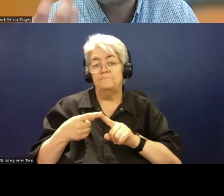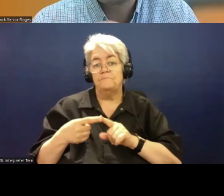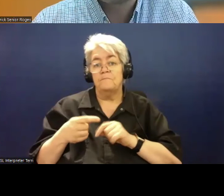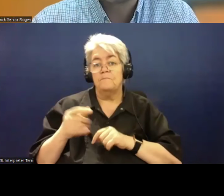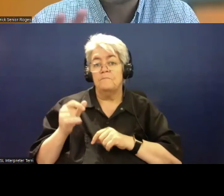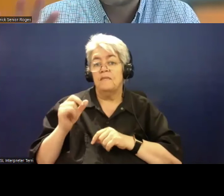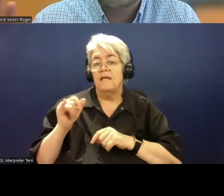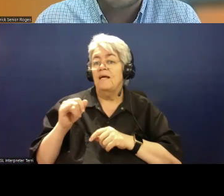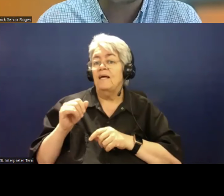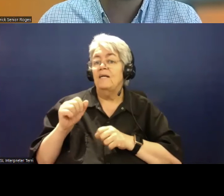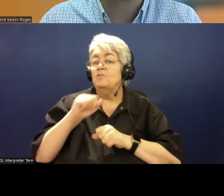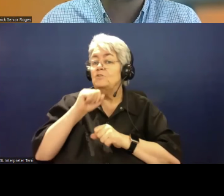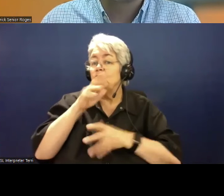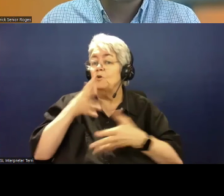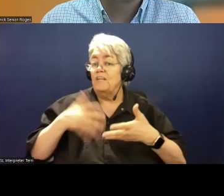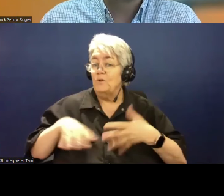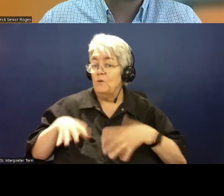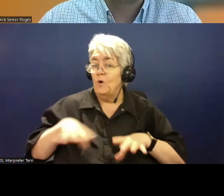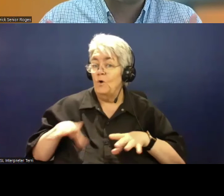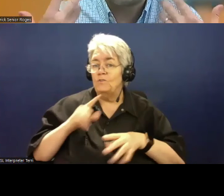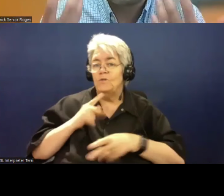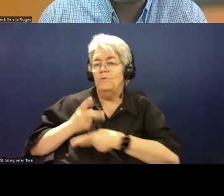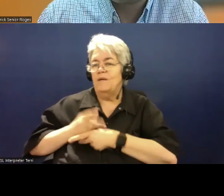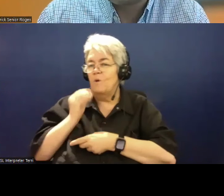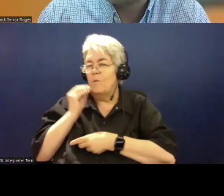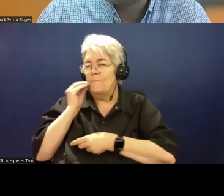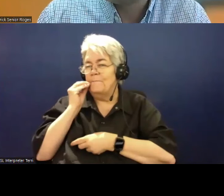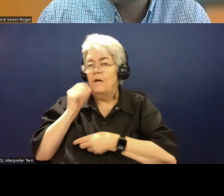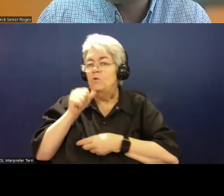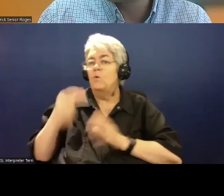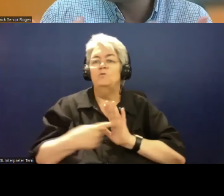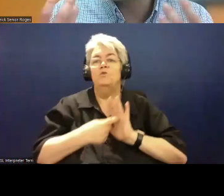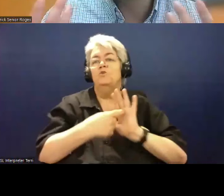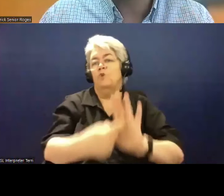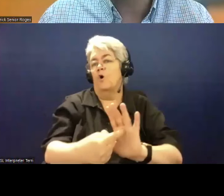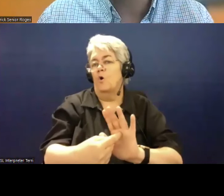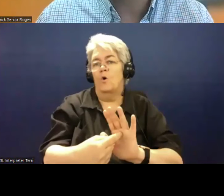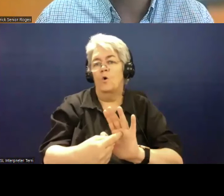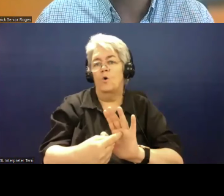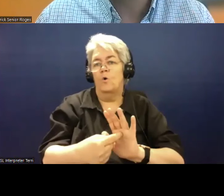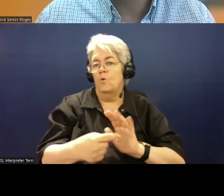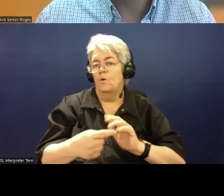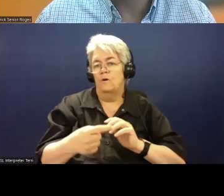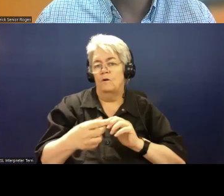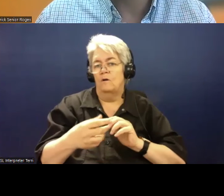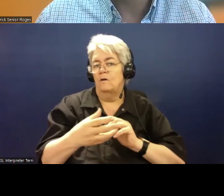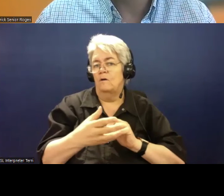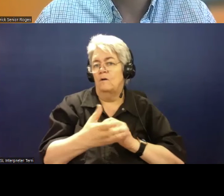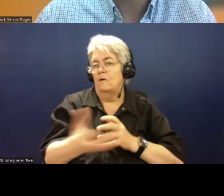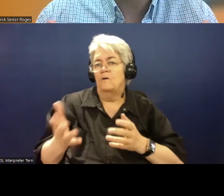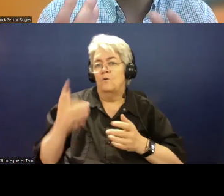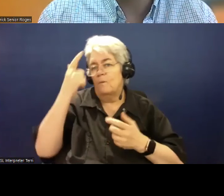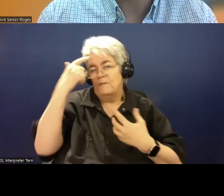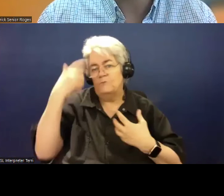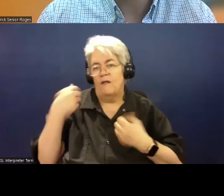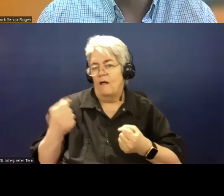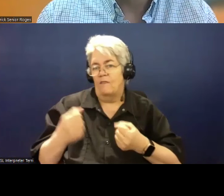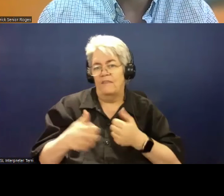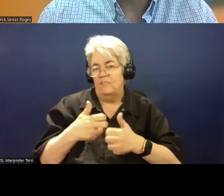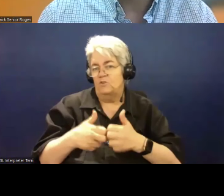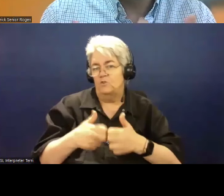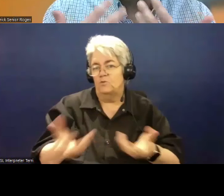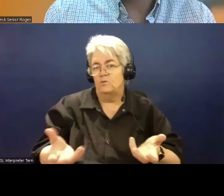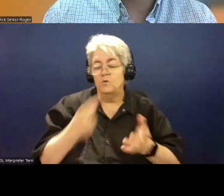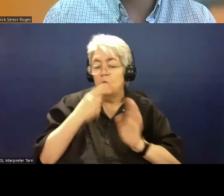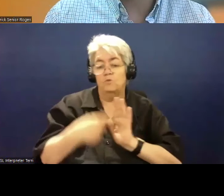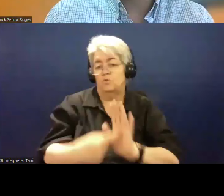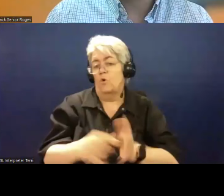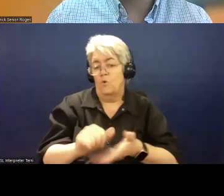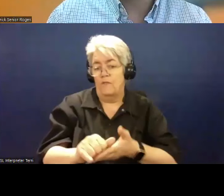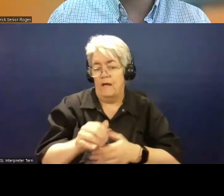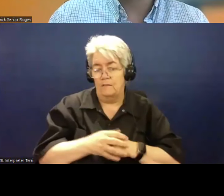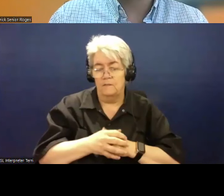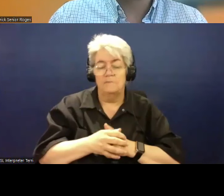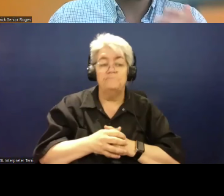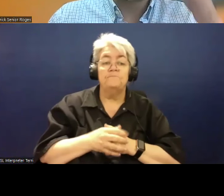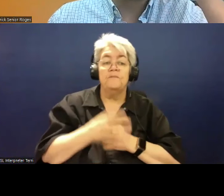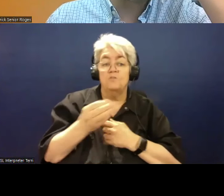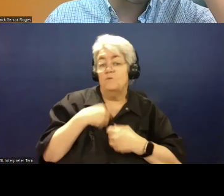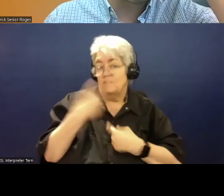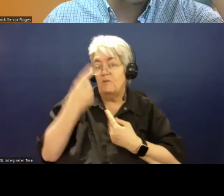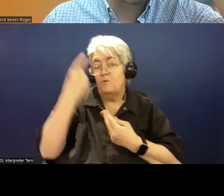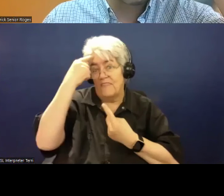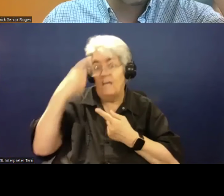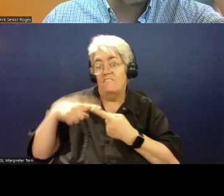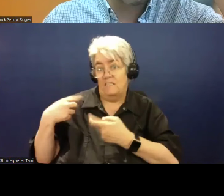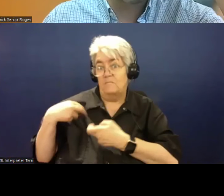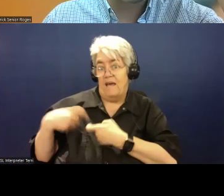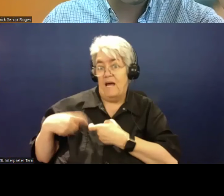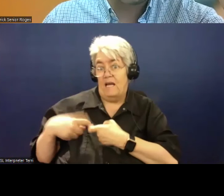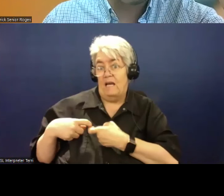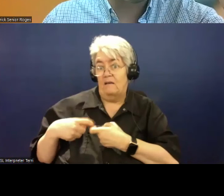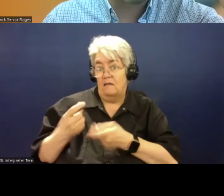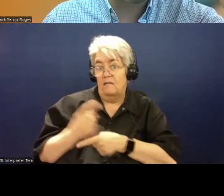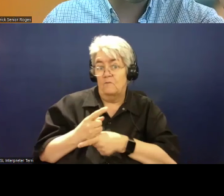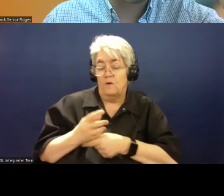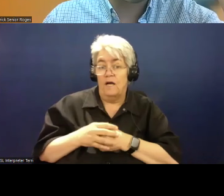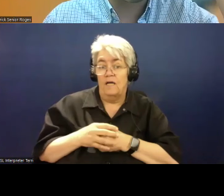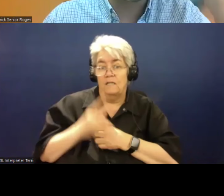MEANS WE DON'T AIR OUR ISSUES OUT TO OTHER PEOPLE. THAT IS SOMETHING THAT MIGHT BE A HEALTH STIGMA.